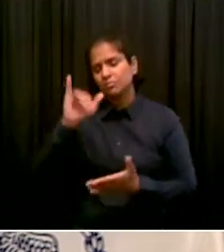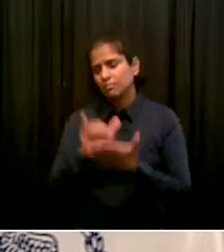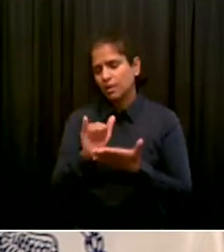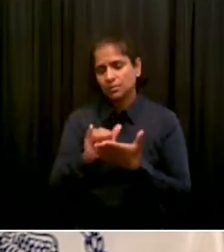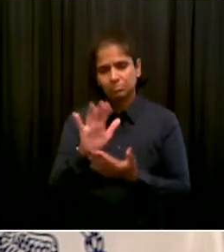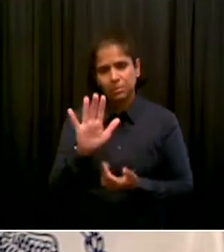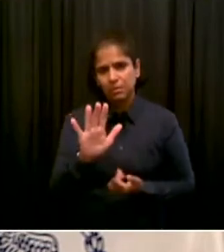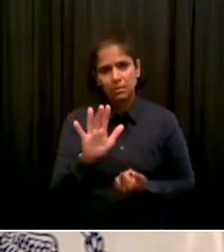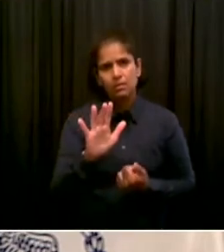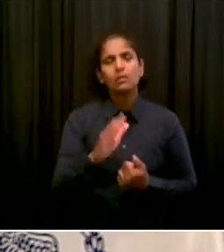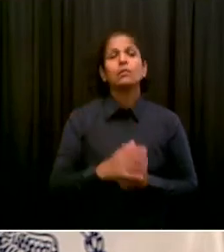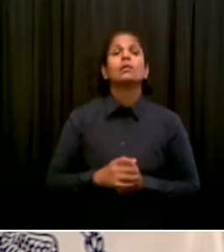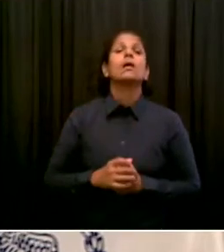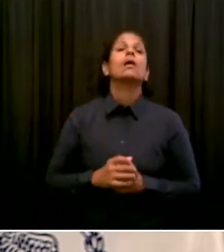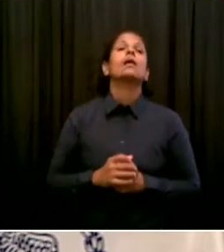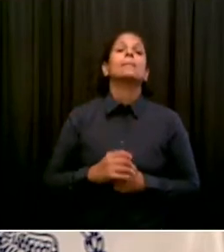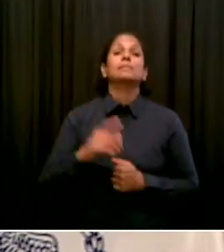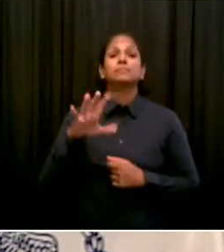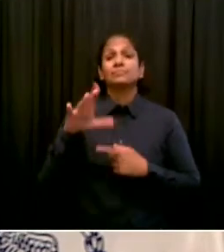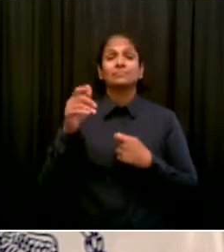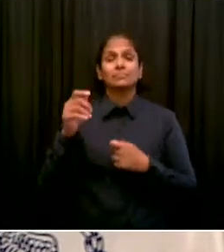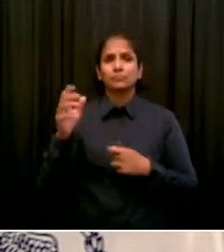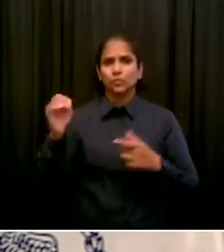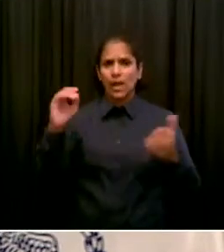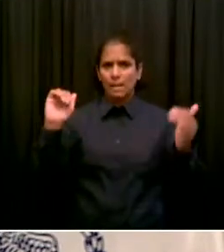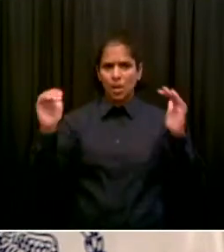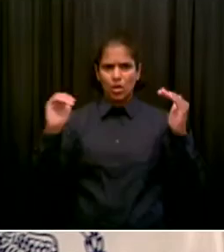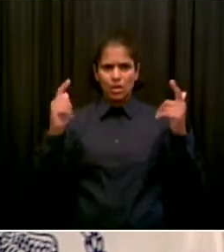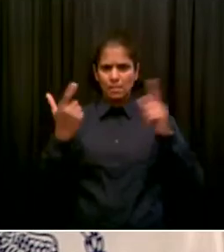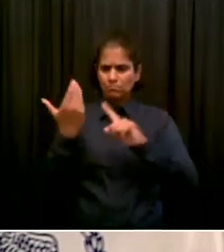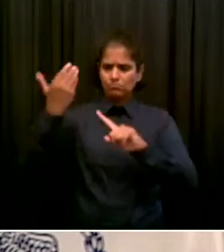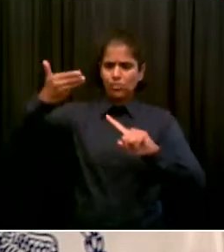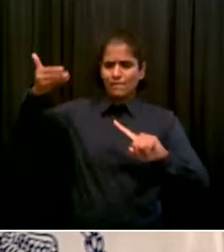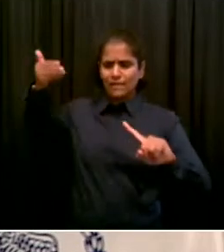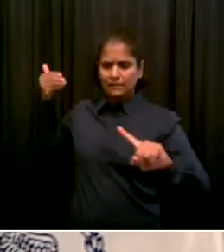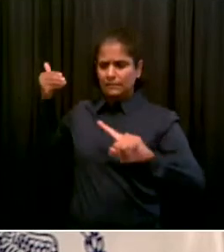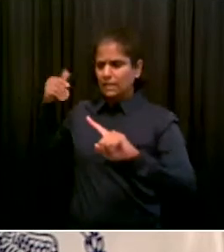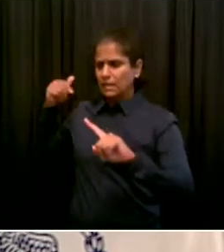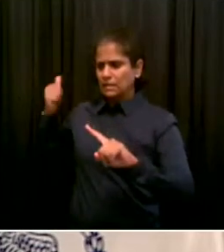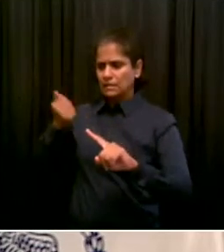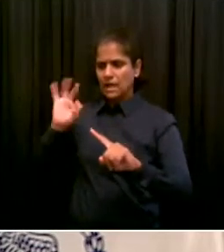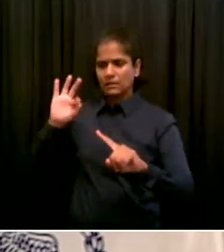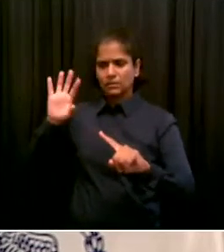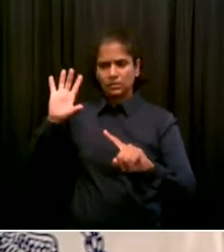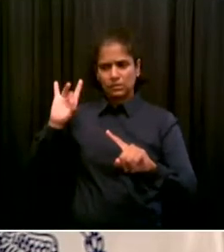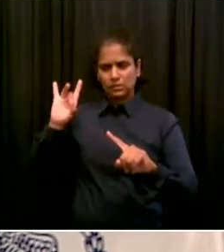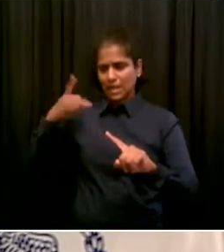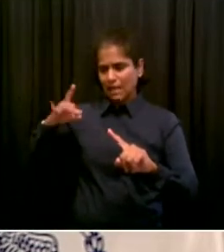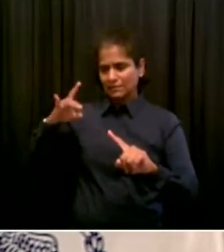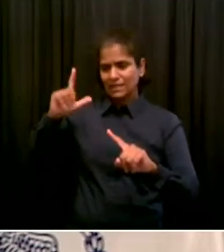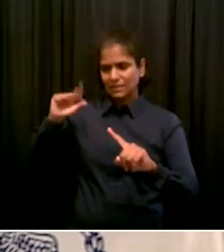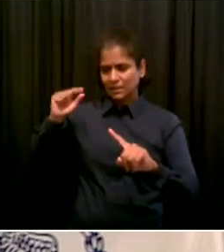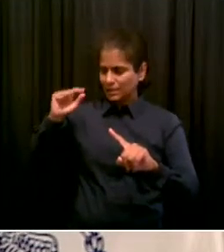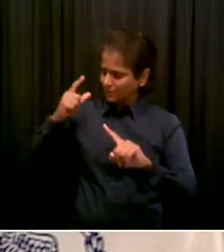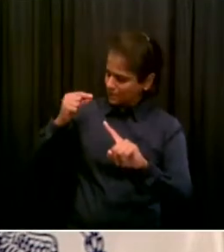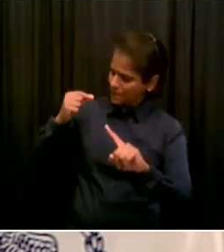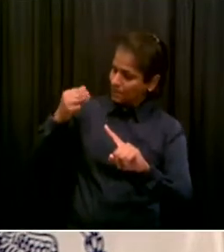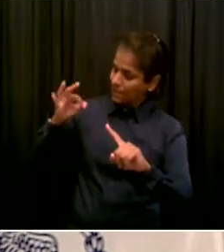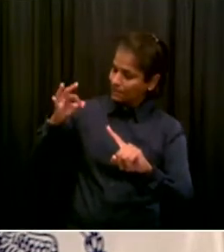WE HAVE A GAP THERE THAT WE HAVE TO ADDRESS. BUT, THE GAP IS NOT BETWEEN THE 82.4% AND 100% ON THE FIRST DAY. THAT IS SOMETHING WE WORK ON